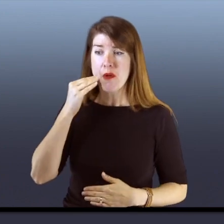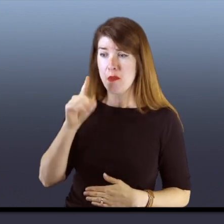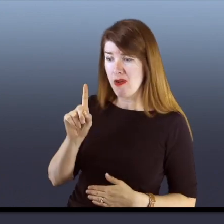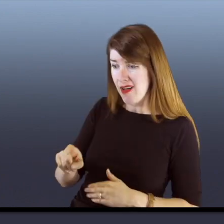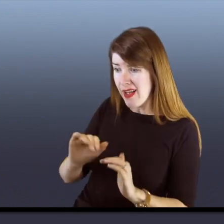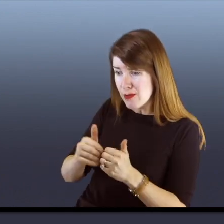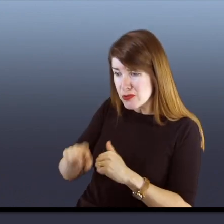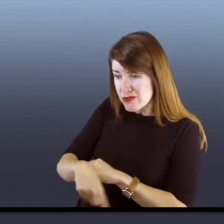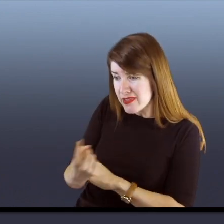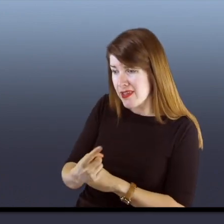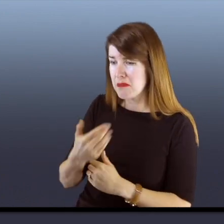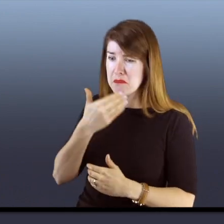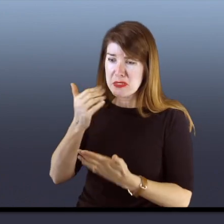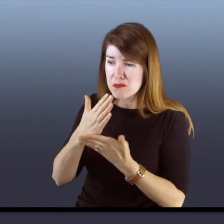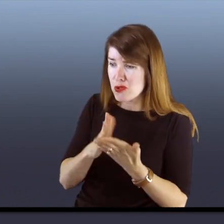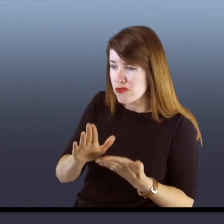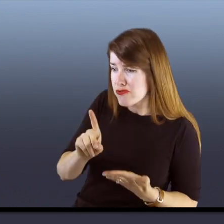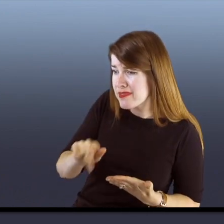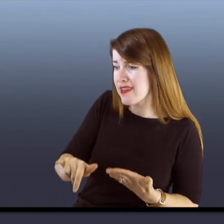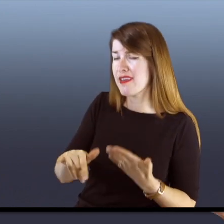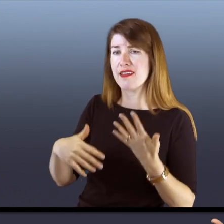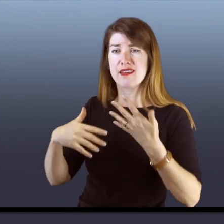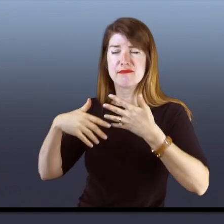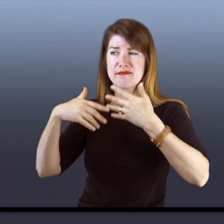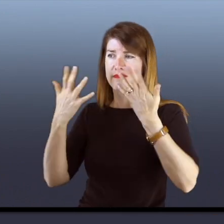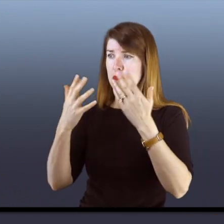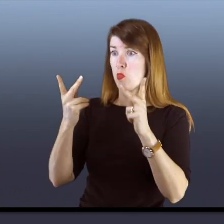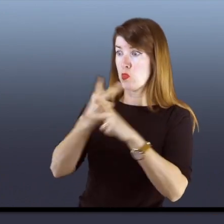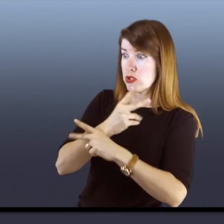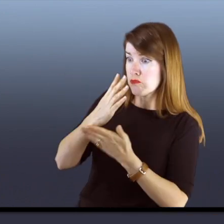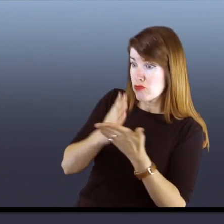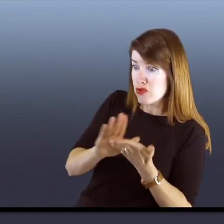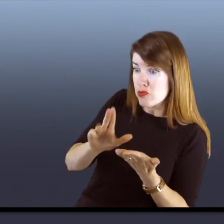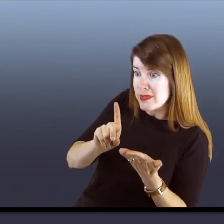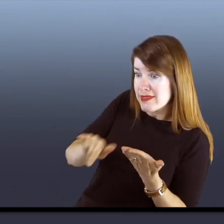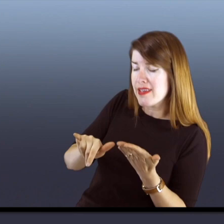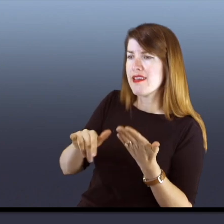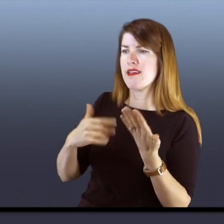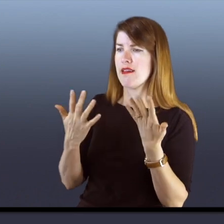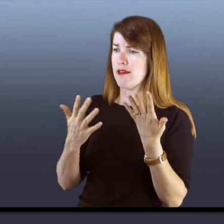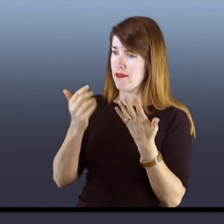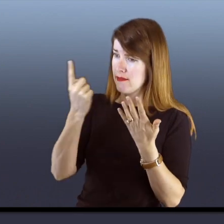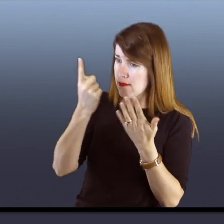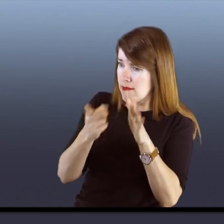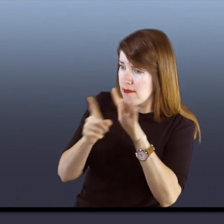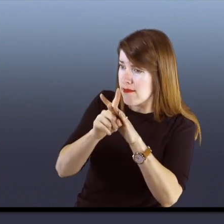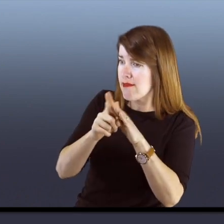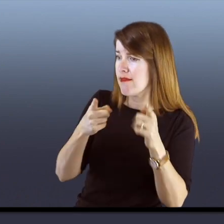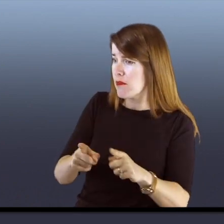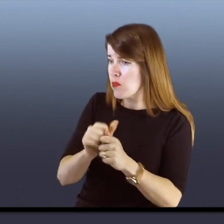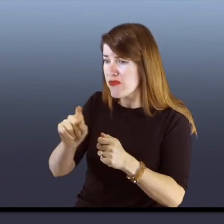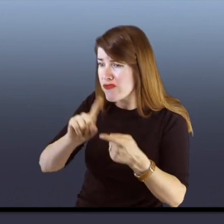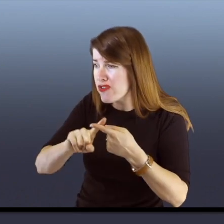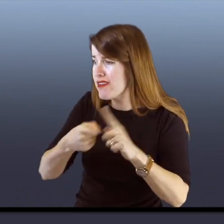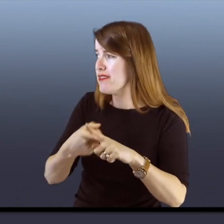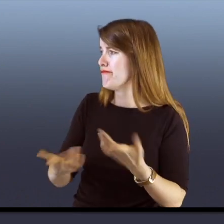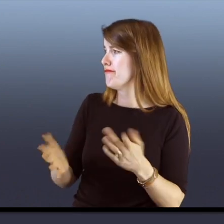What was the best part of your day? What was the worst part of your day? Did anything happen with your friends? What special projects are you all doing tomorrow?